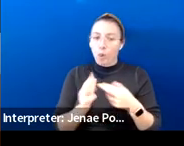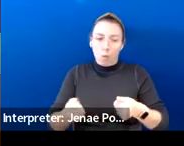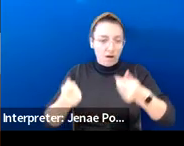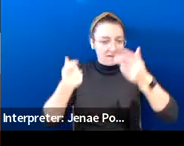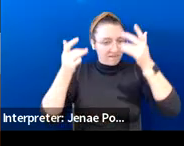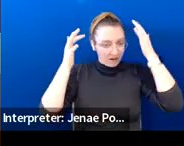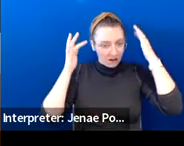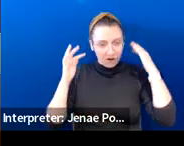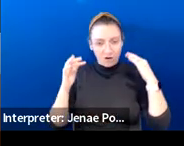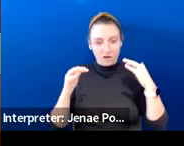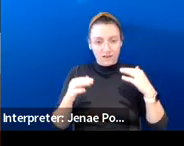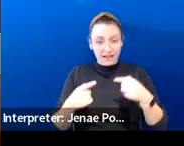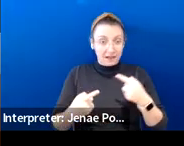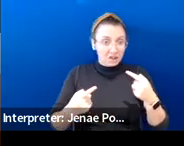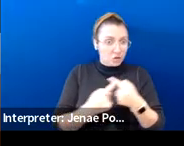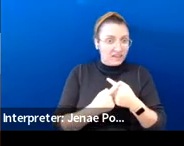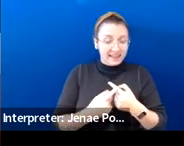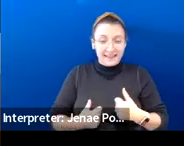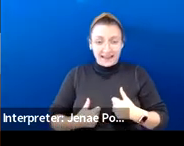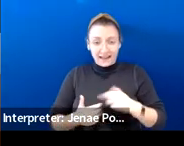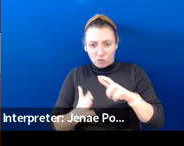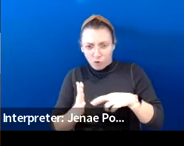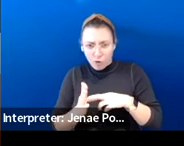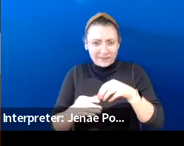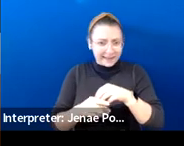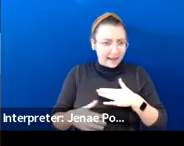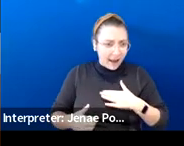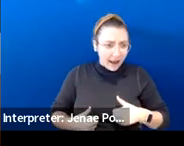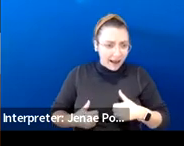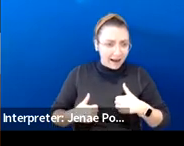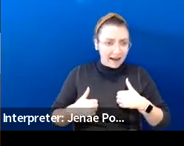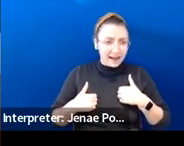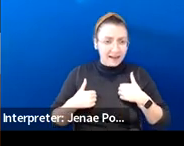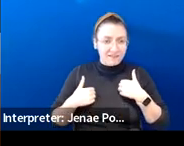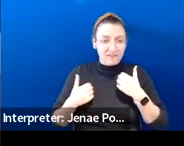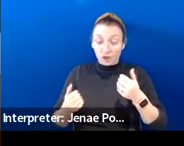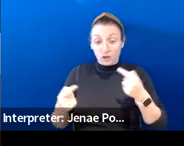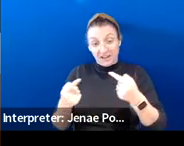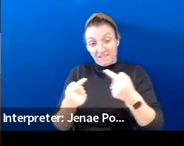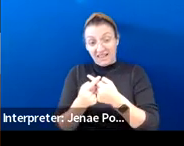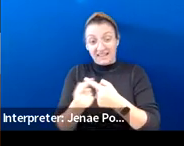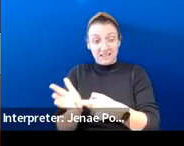life to produce, competing and potentially conflicting demands over time. Examples of this are school work, parenting.